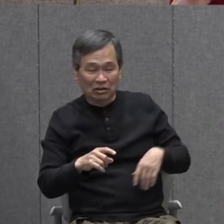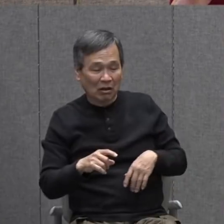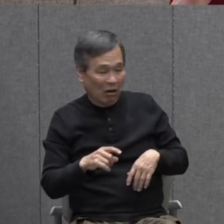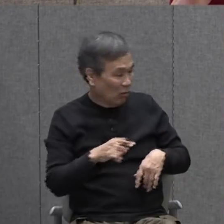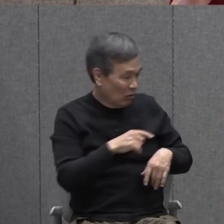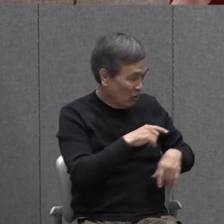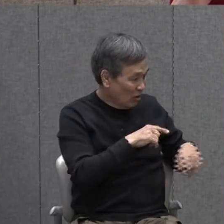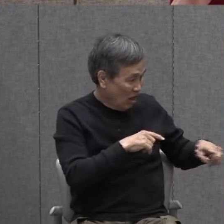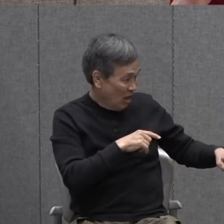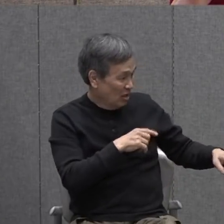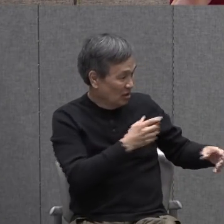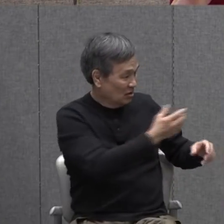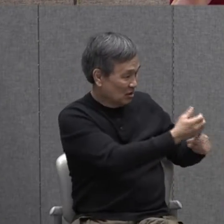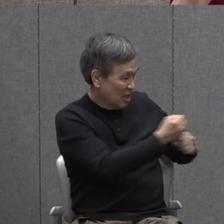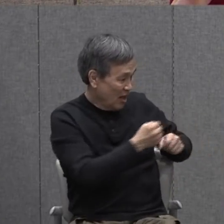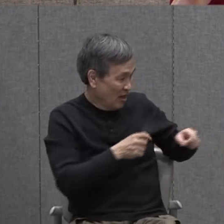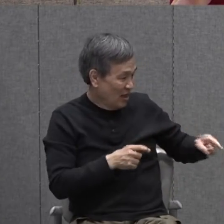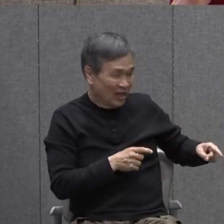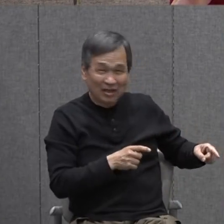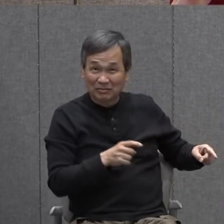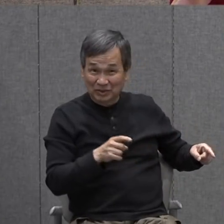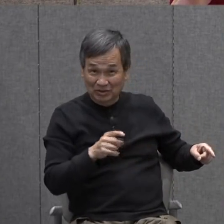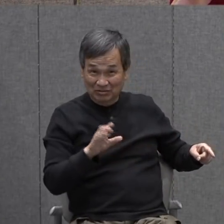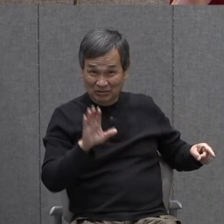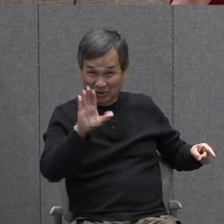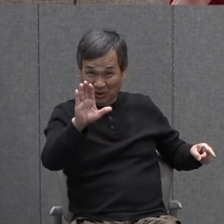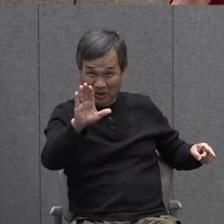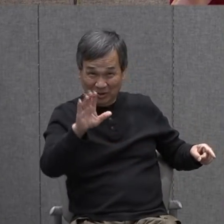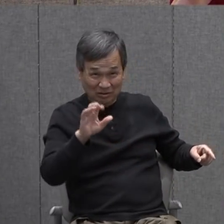Something that belongs to you or something that you share.